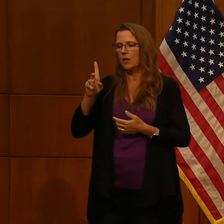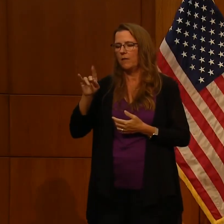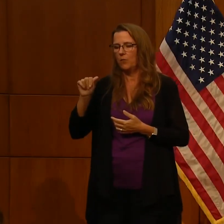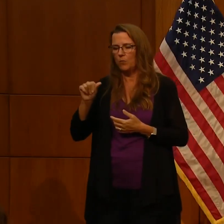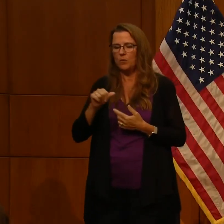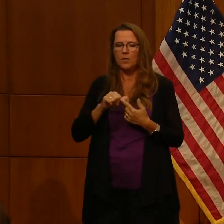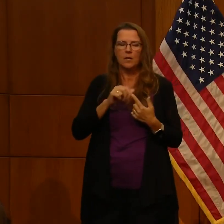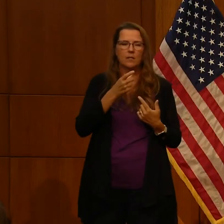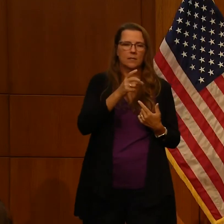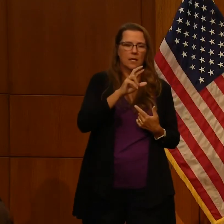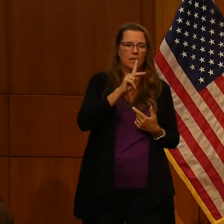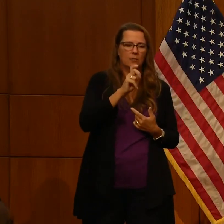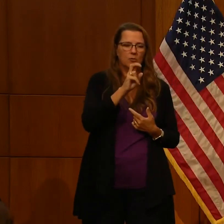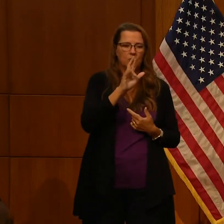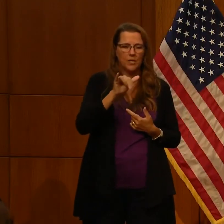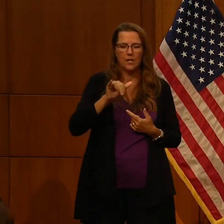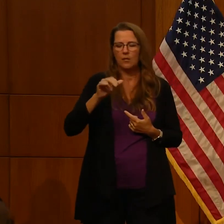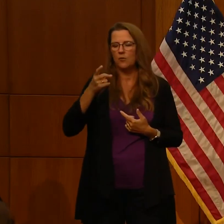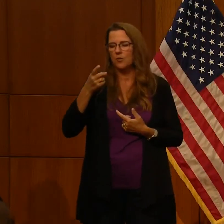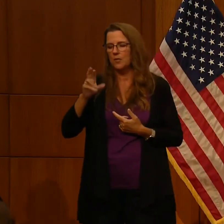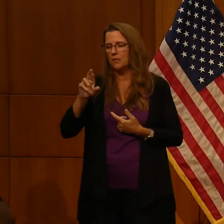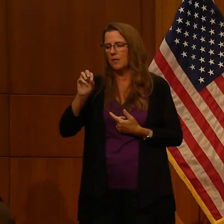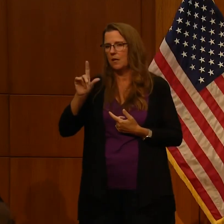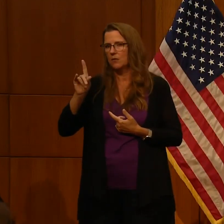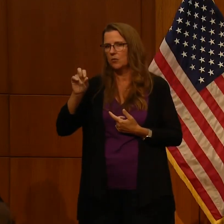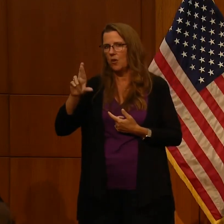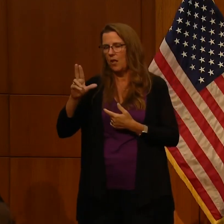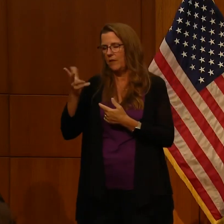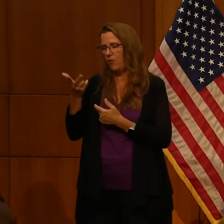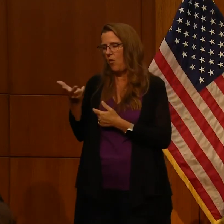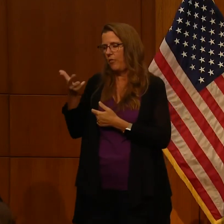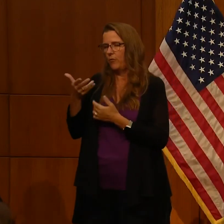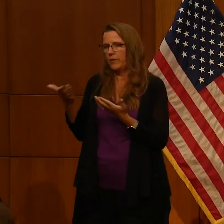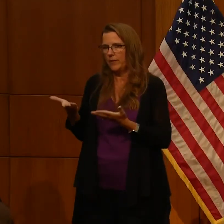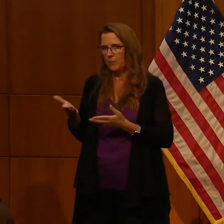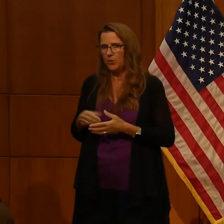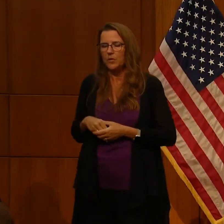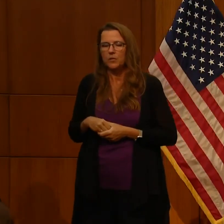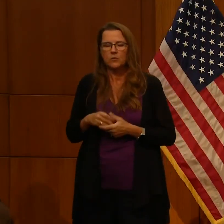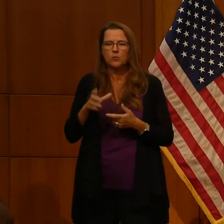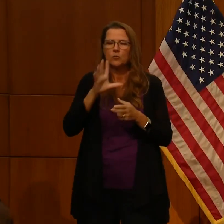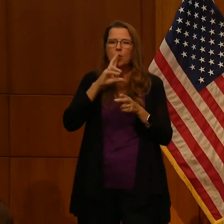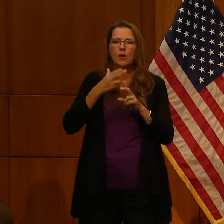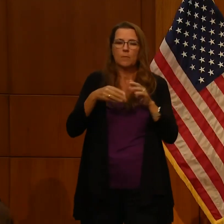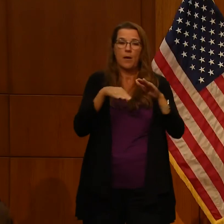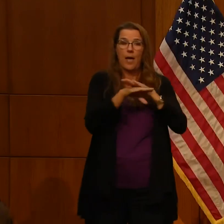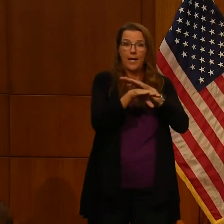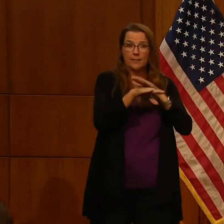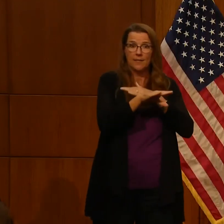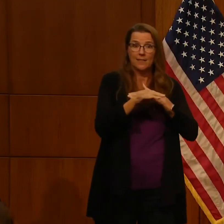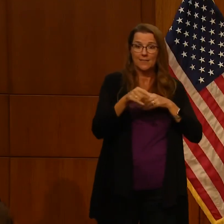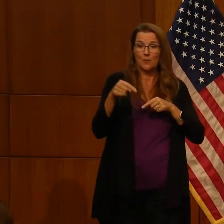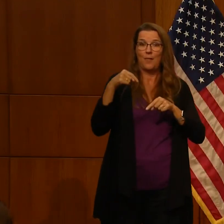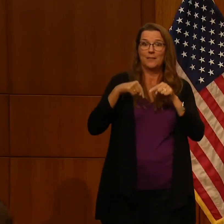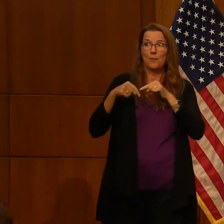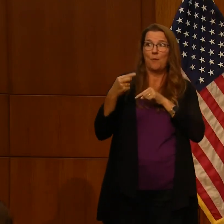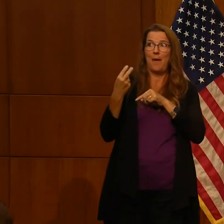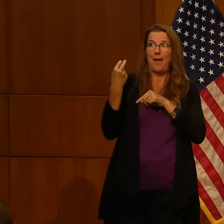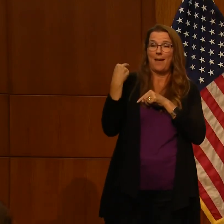YOU KNOW, DOCTOR OF OLA'S HERE AND DR CAREY AND DR OLIVER AND REGARDING ACCESS YOU REMEMBER,